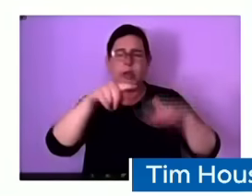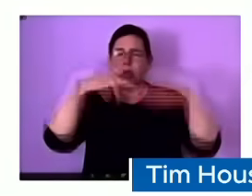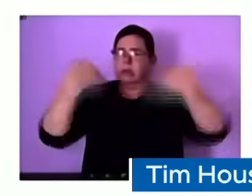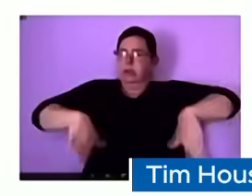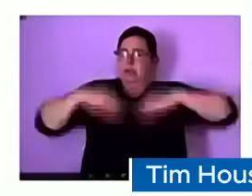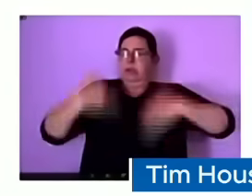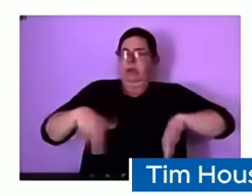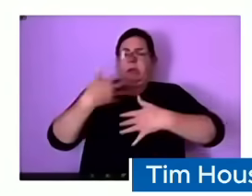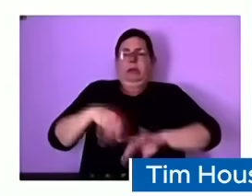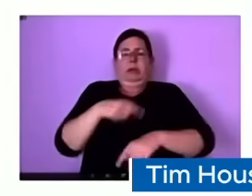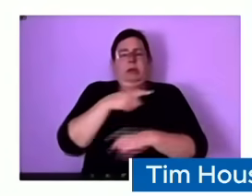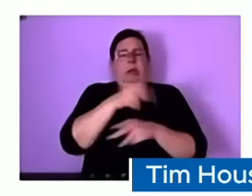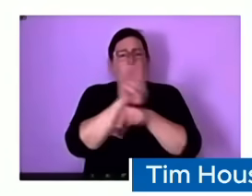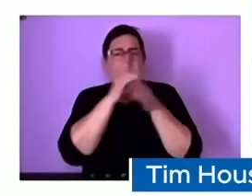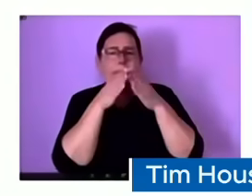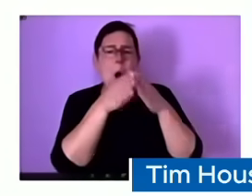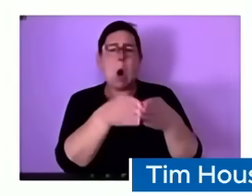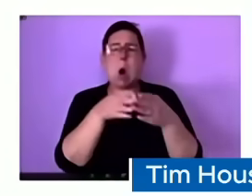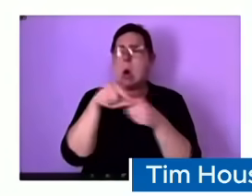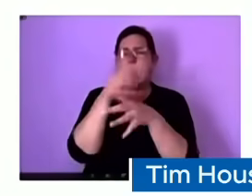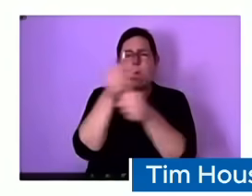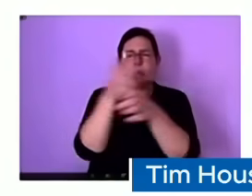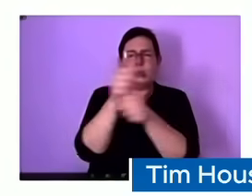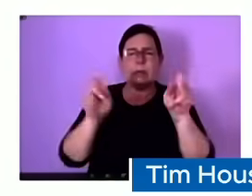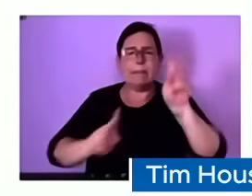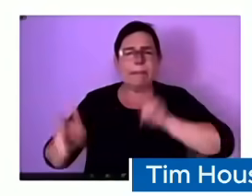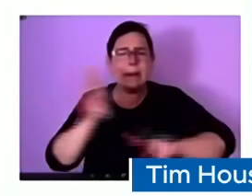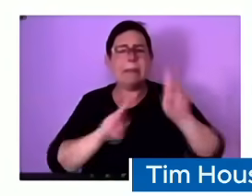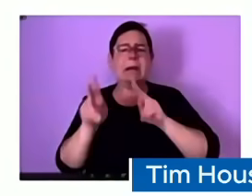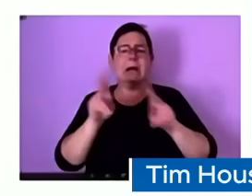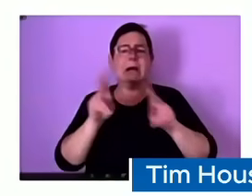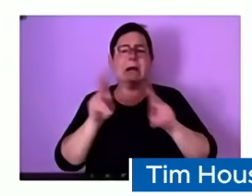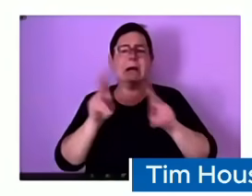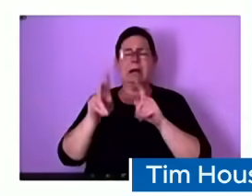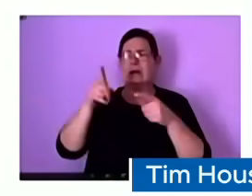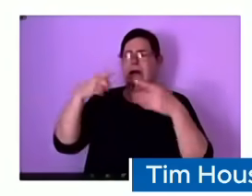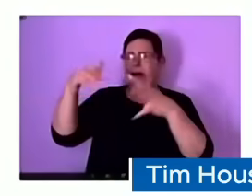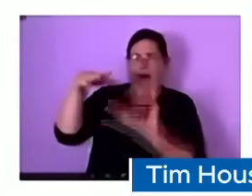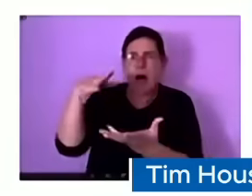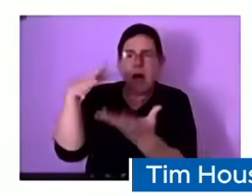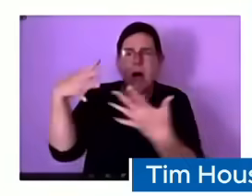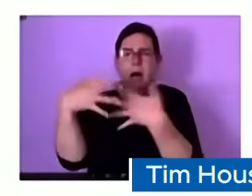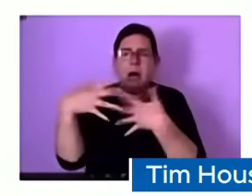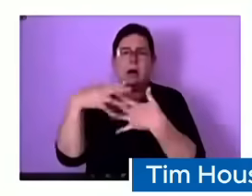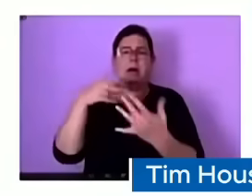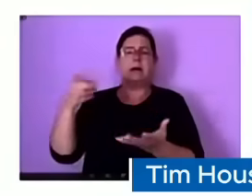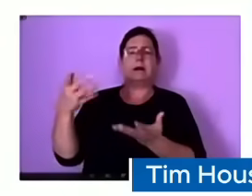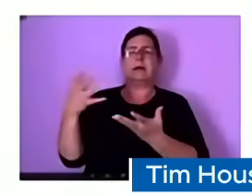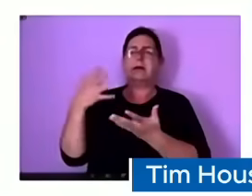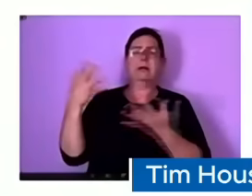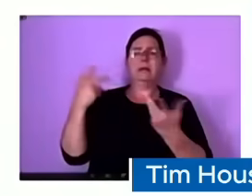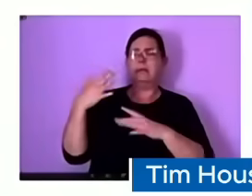SITUATIONS AND IN MANY CASES PUTTING THEMSELVES IN HARM'S WAY. THEY ARE INCREDIBLE PEOPLE.